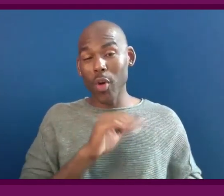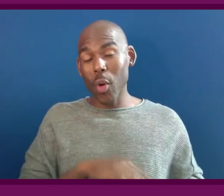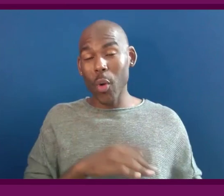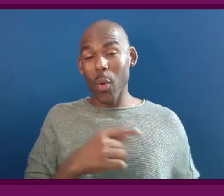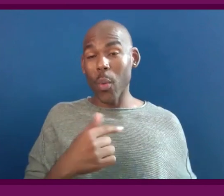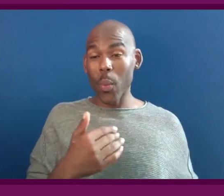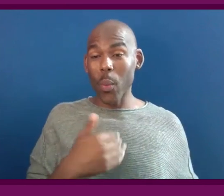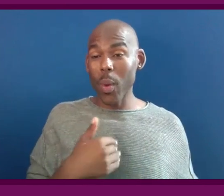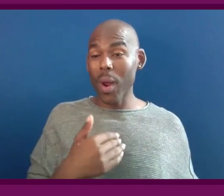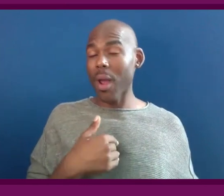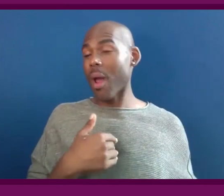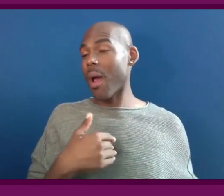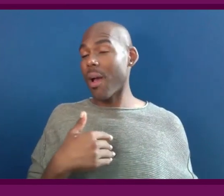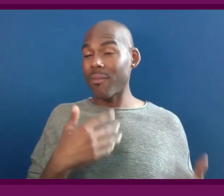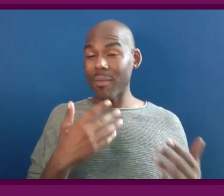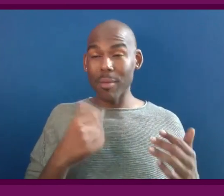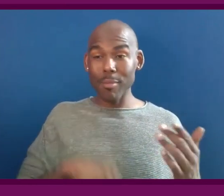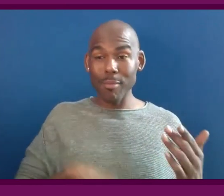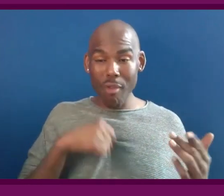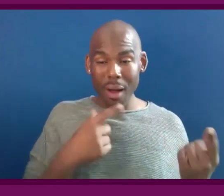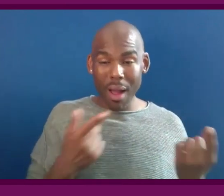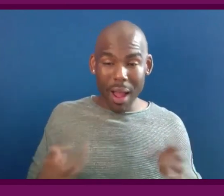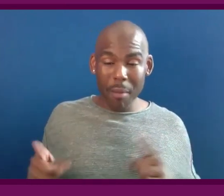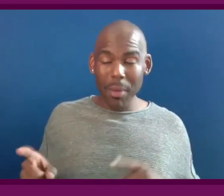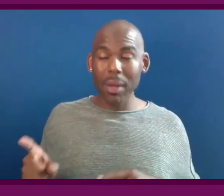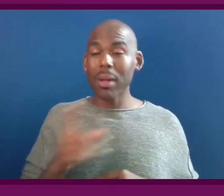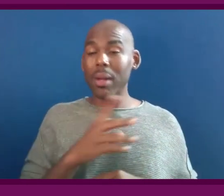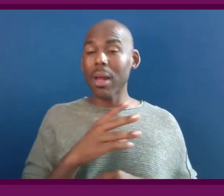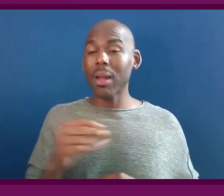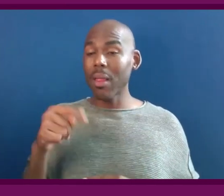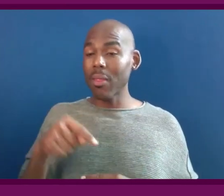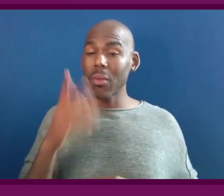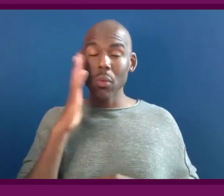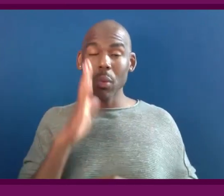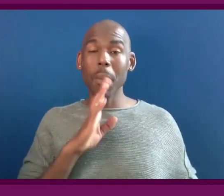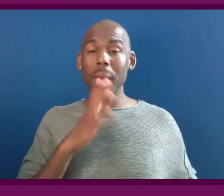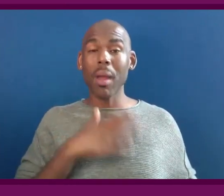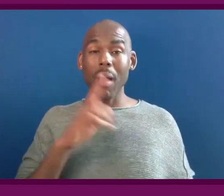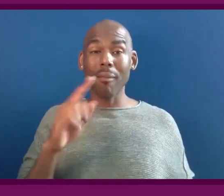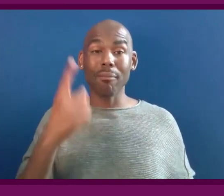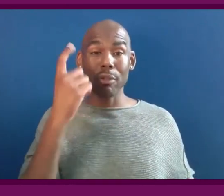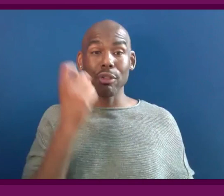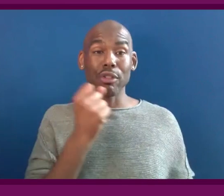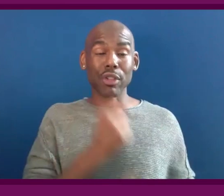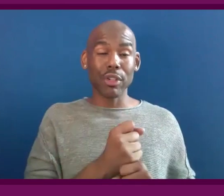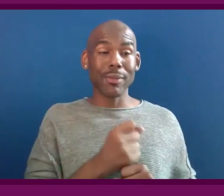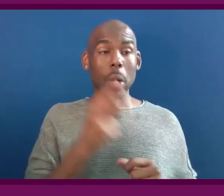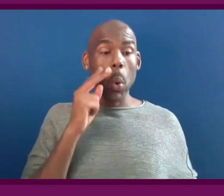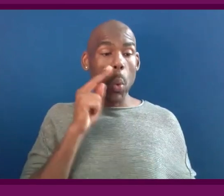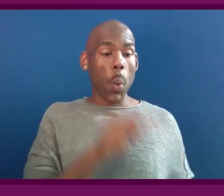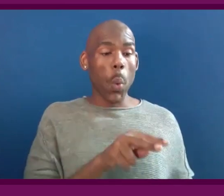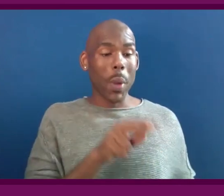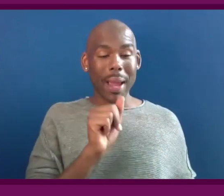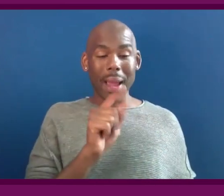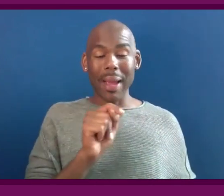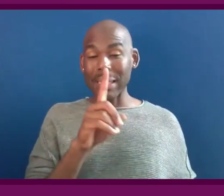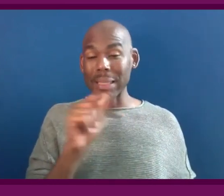So we've got Pride taking place and this is going to be our first year looking at disability